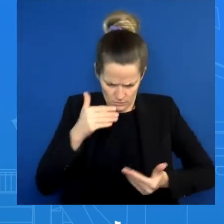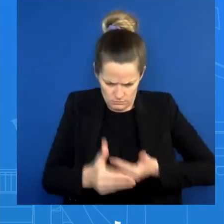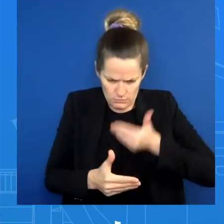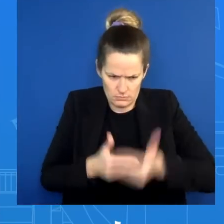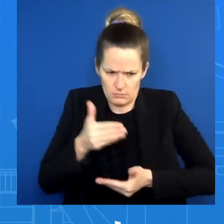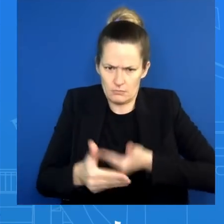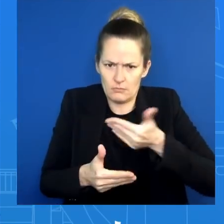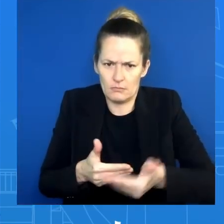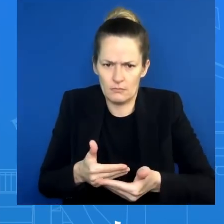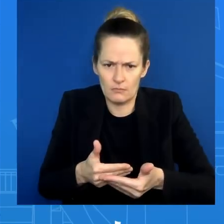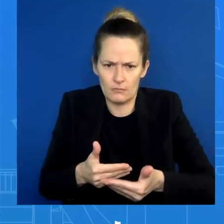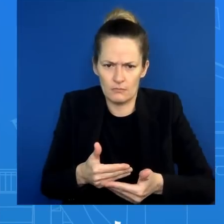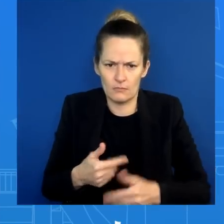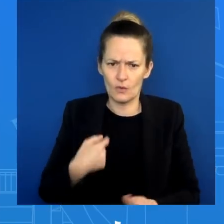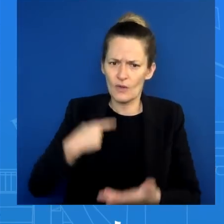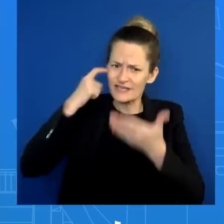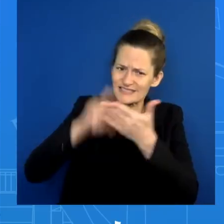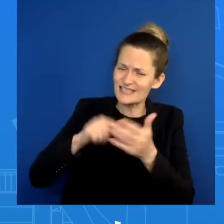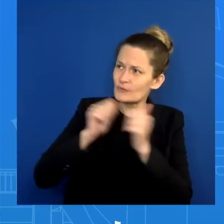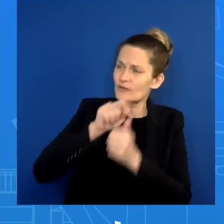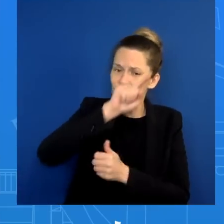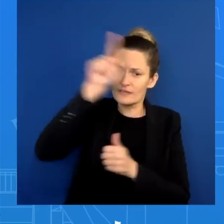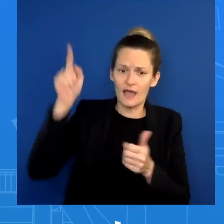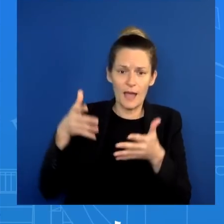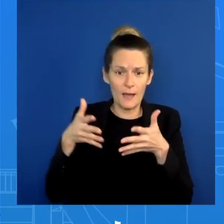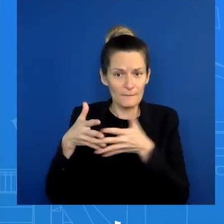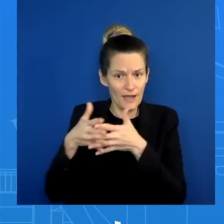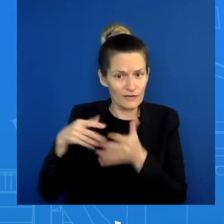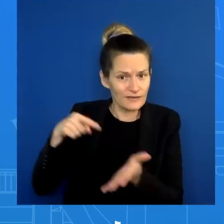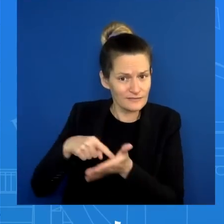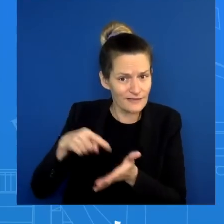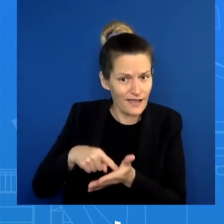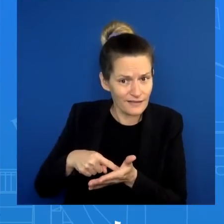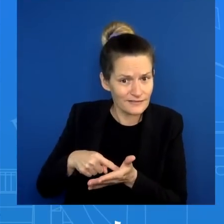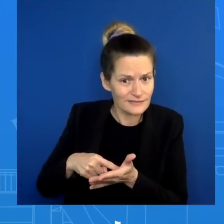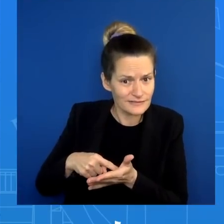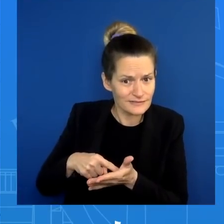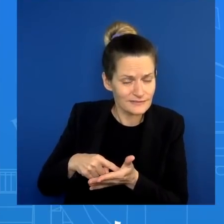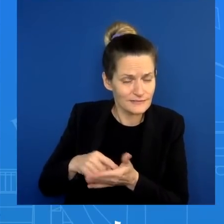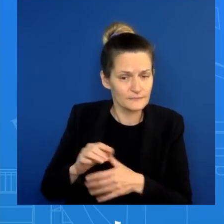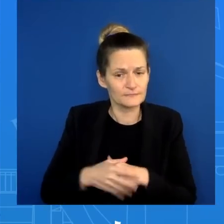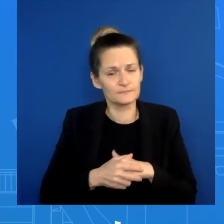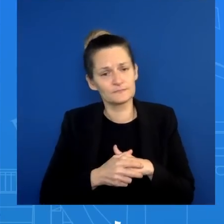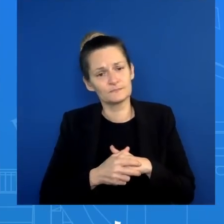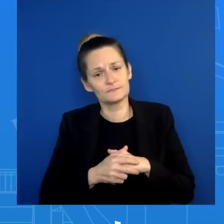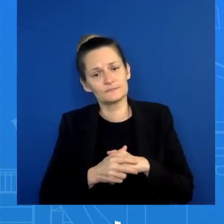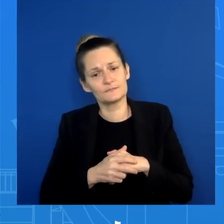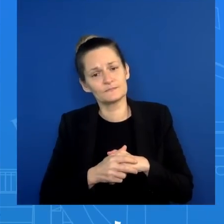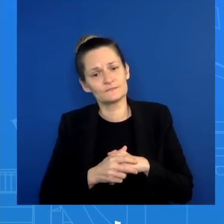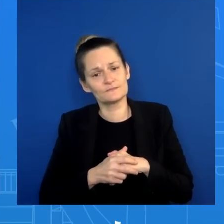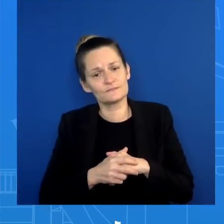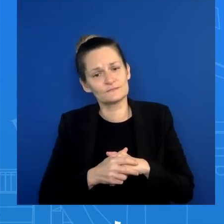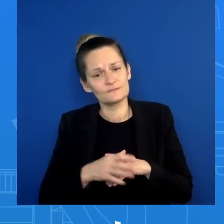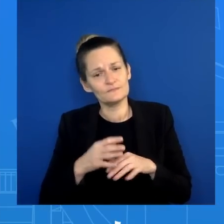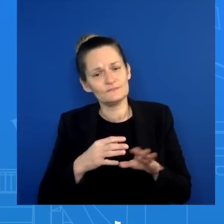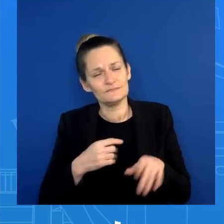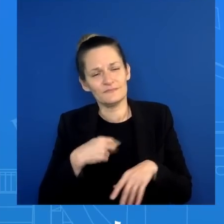We have taken just the last 19 months. And I see that look that you're giving me there. The Press: But you have taken